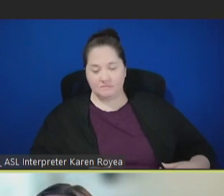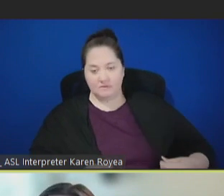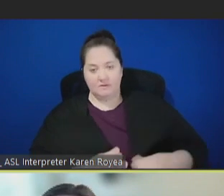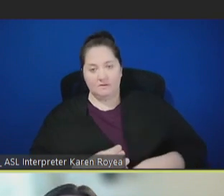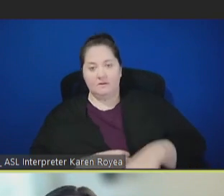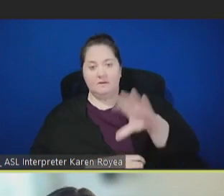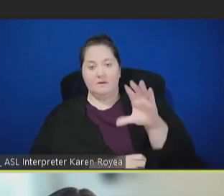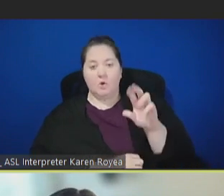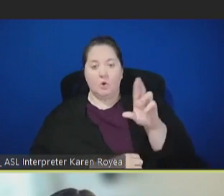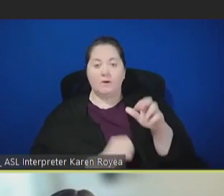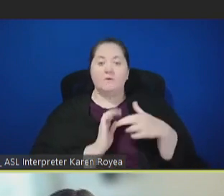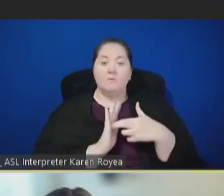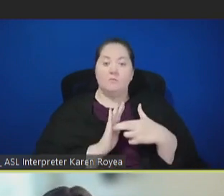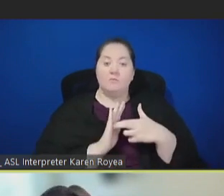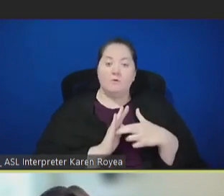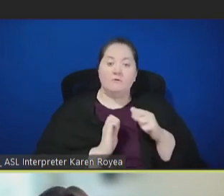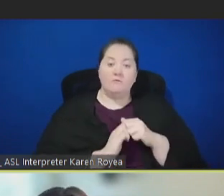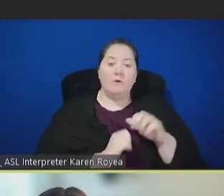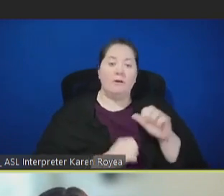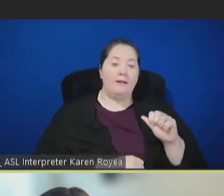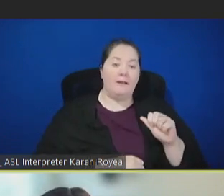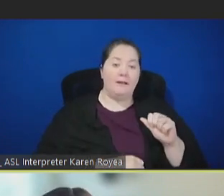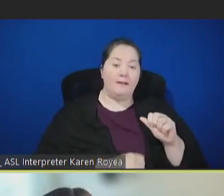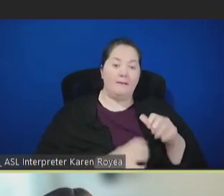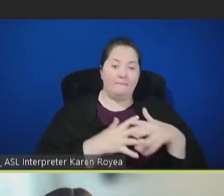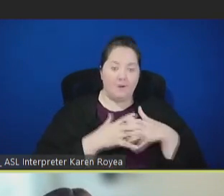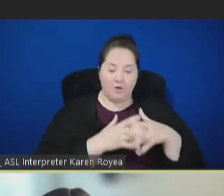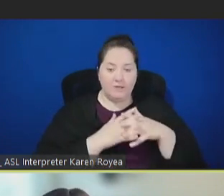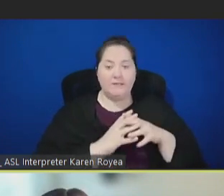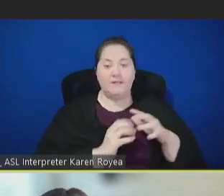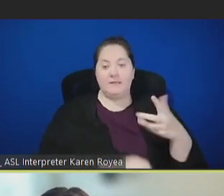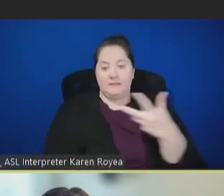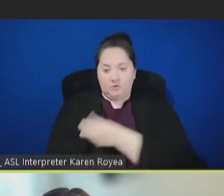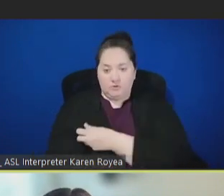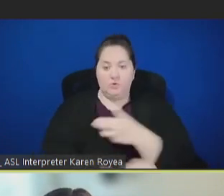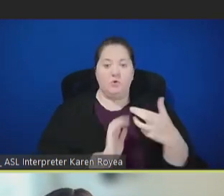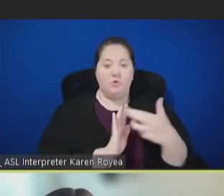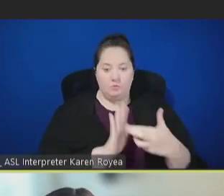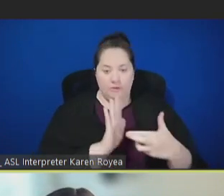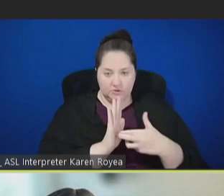representative for the American Immunization Registry Association, or AIRA. I'm pleased to